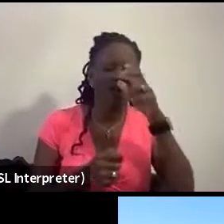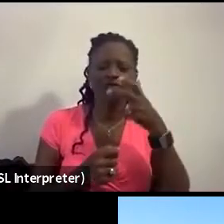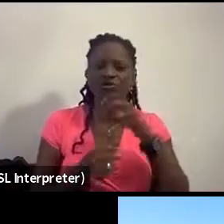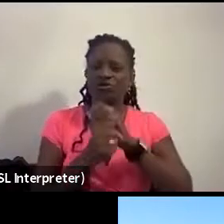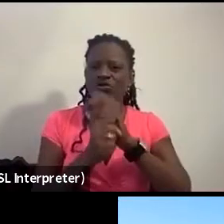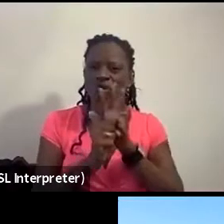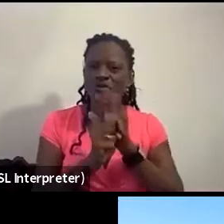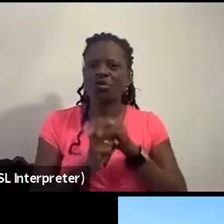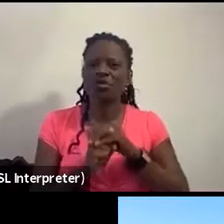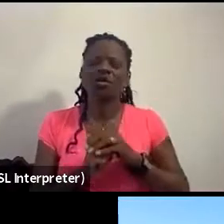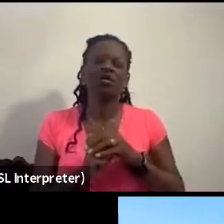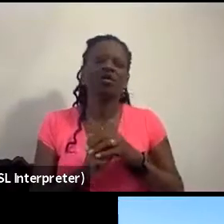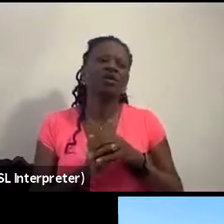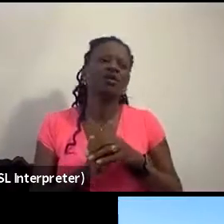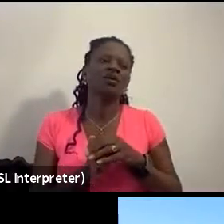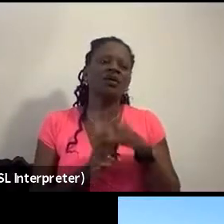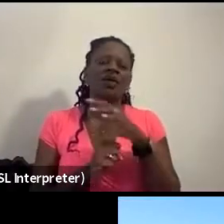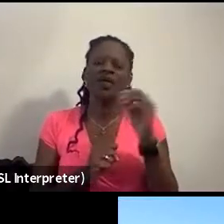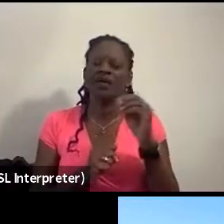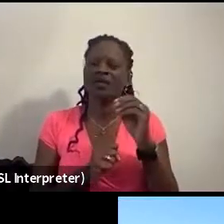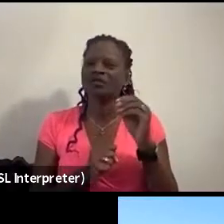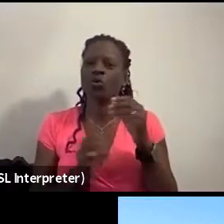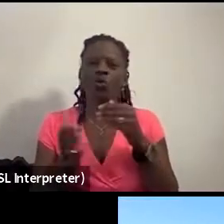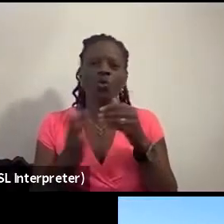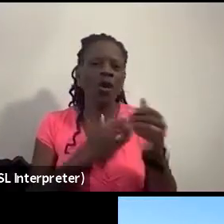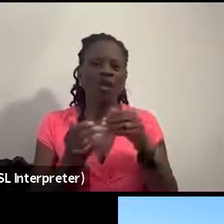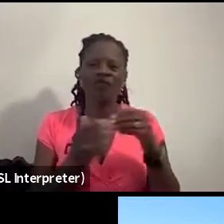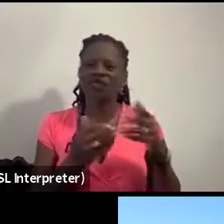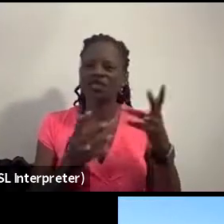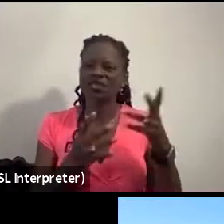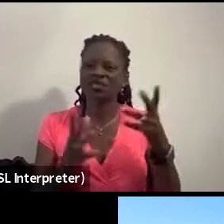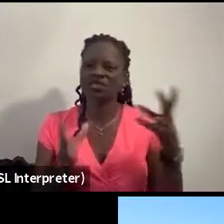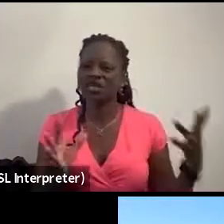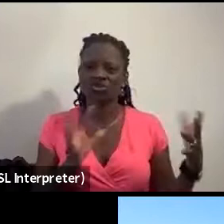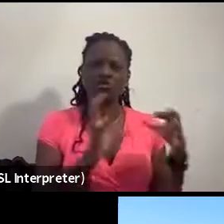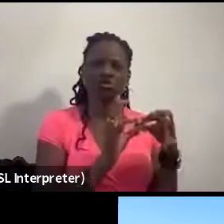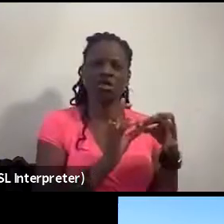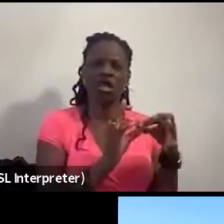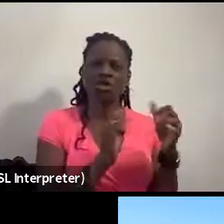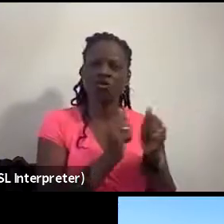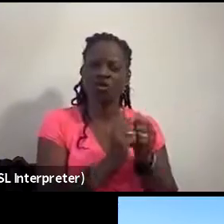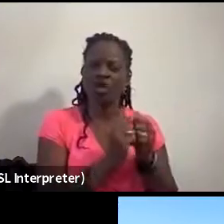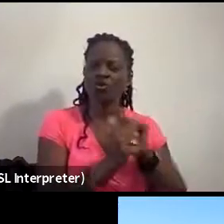And I think anything associated with it, the vaccine being one of those things. And I think that a lot of times when